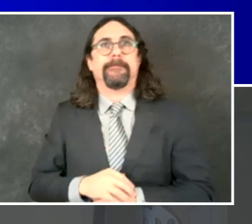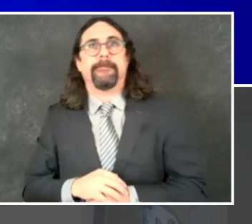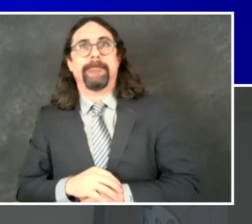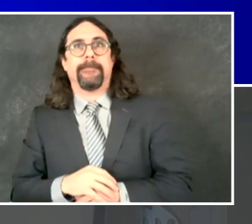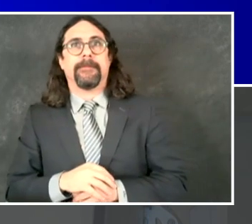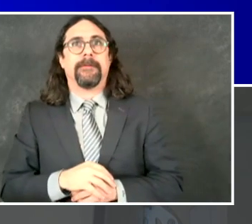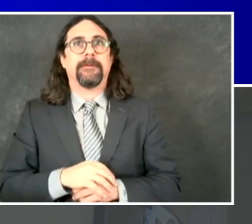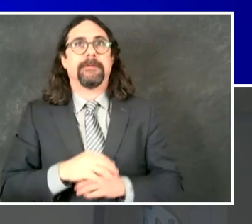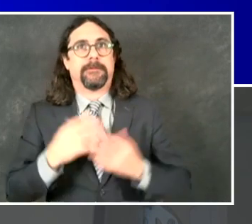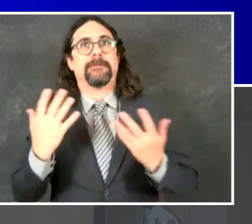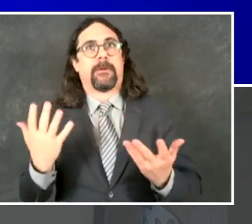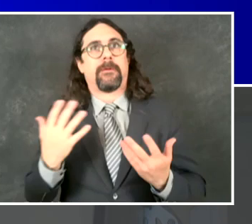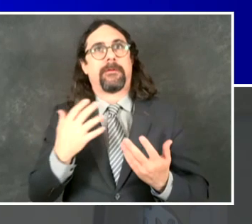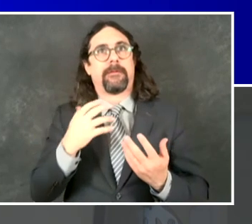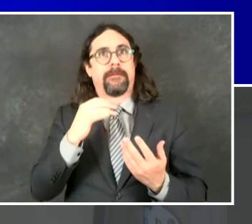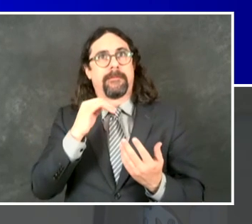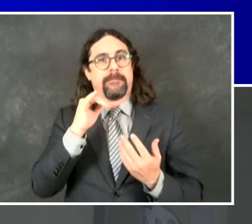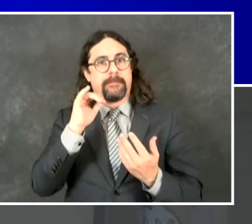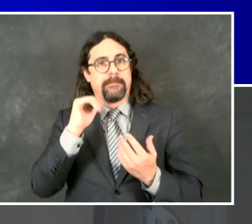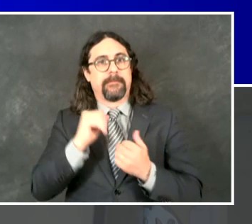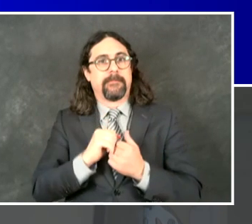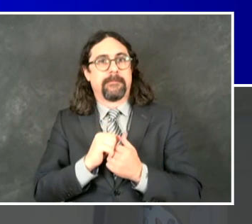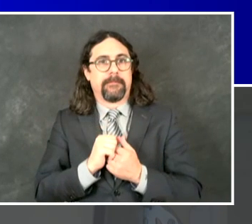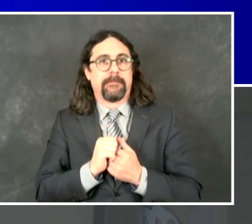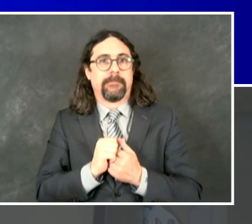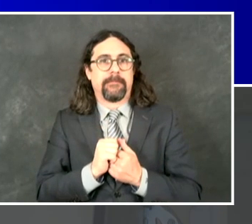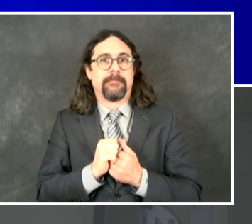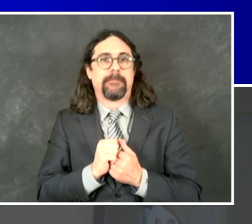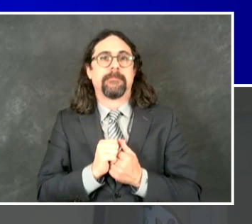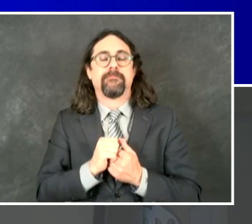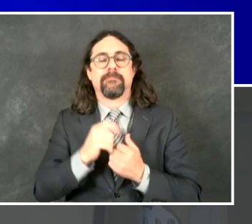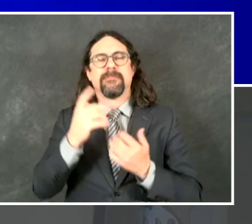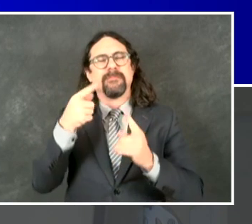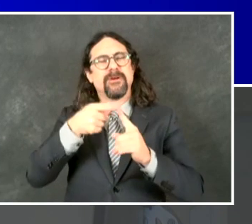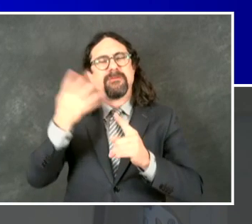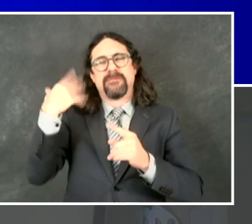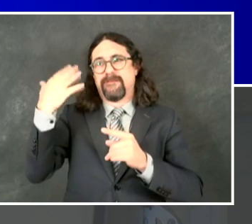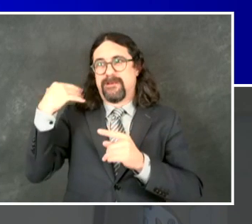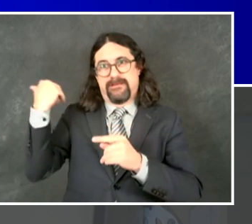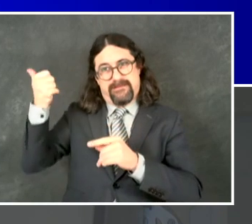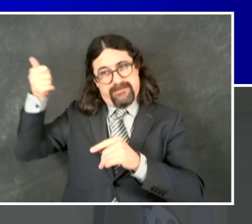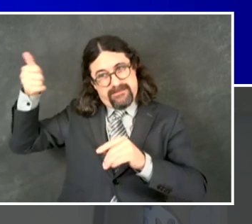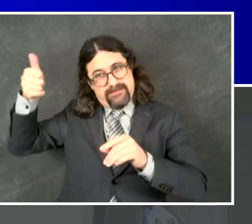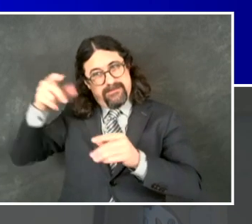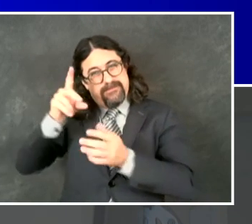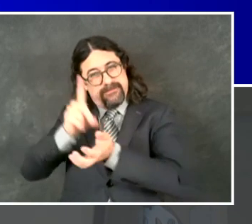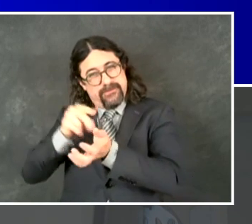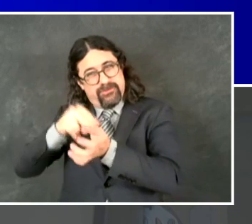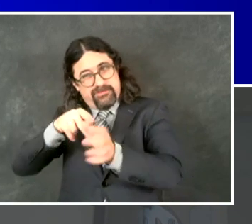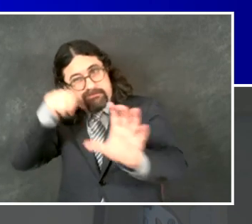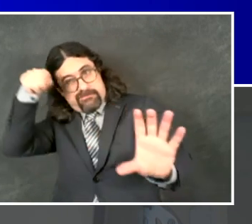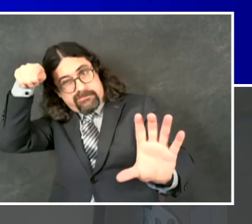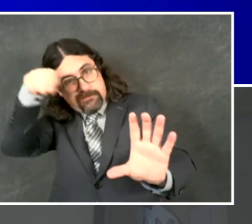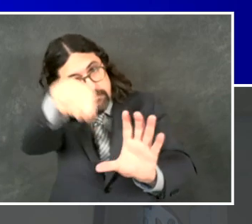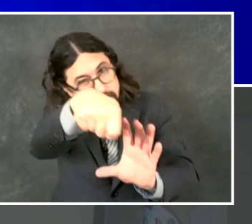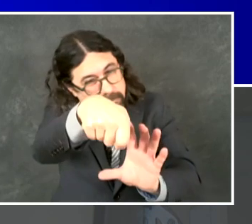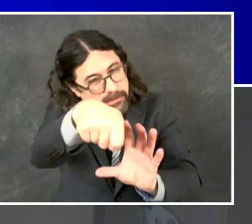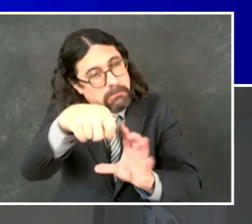EXPERIENCED, MANY OF US AT LEAST AT DOCTOR'S OFFICES, YOU HAND THE SAMP LEORVE TO A DOCTOR, A NURSE, THE HEALTH CARE WORKER .